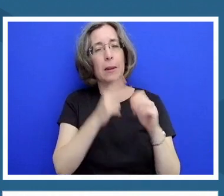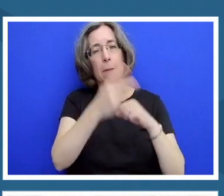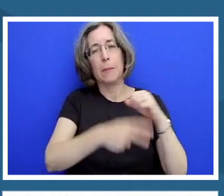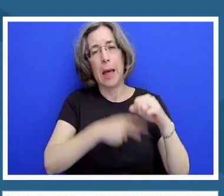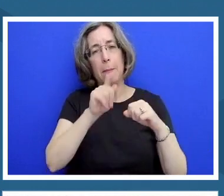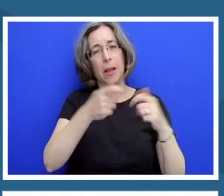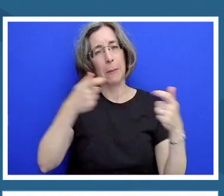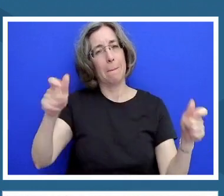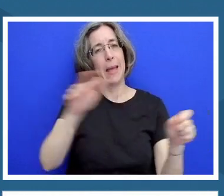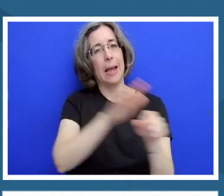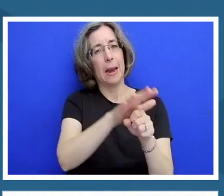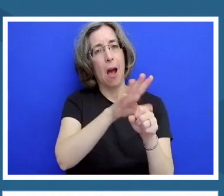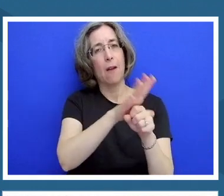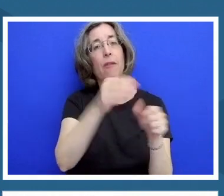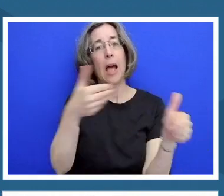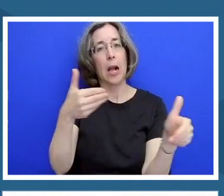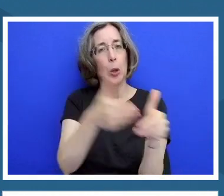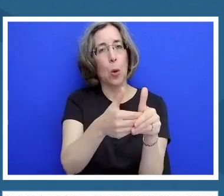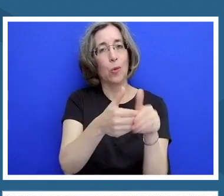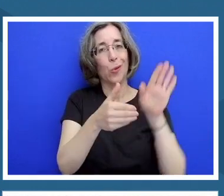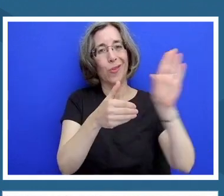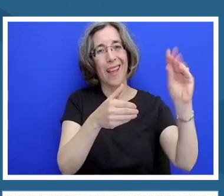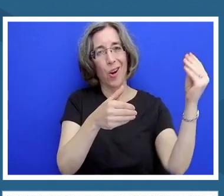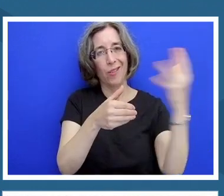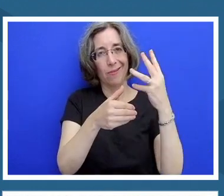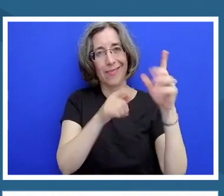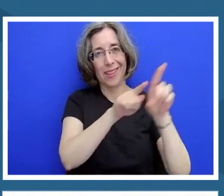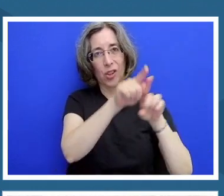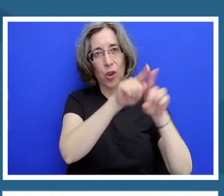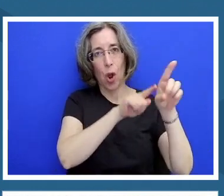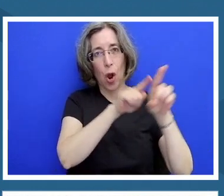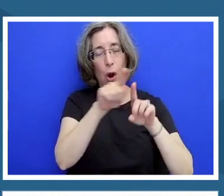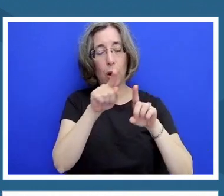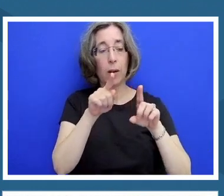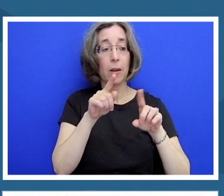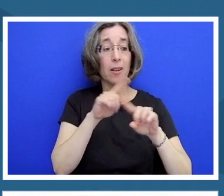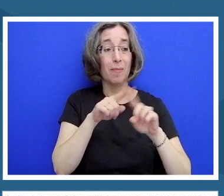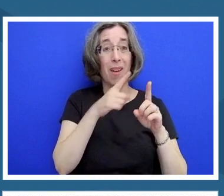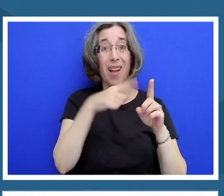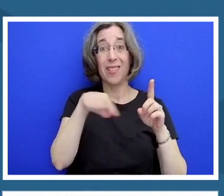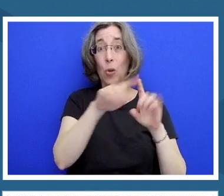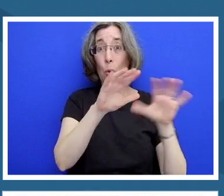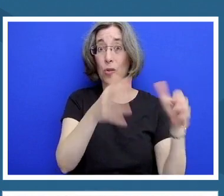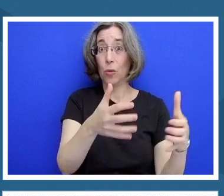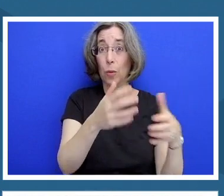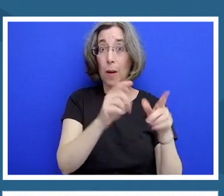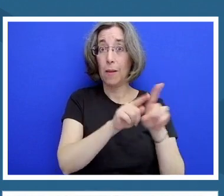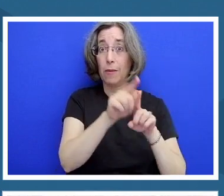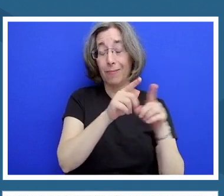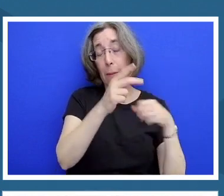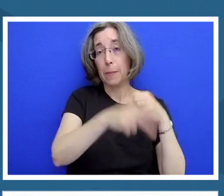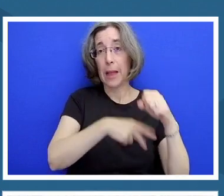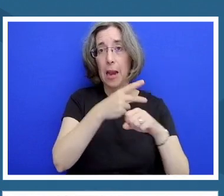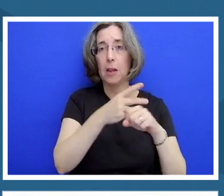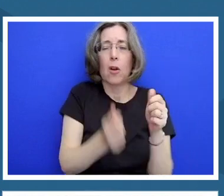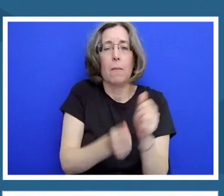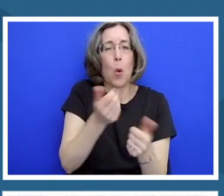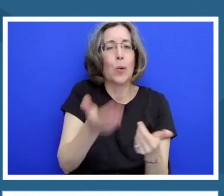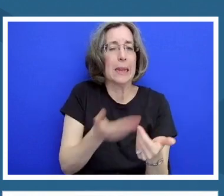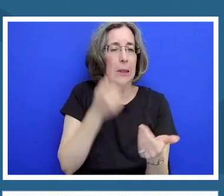of those planets in fact those are the easiest planets to have been discovered uh and to detect so